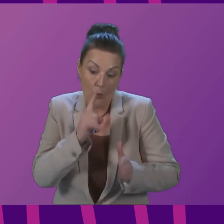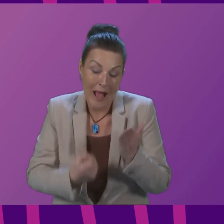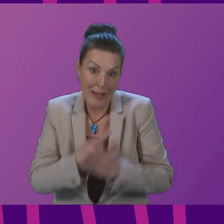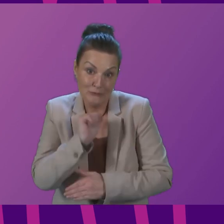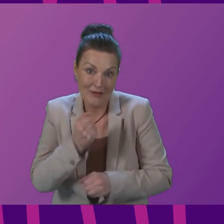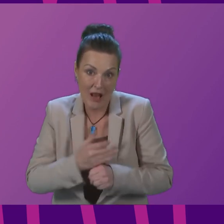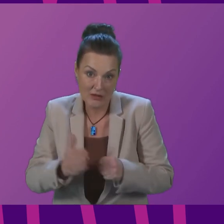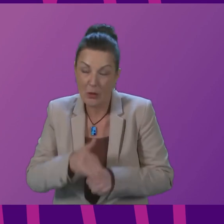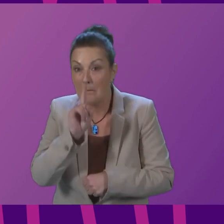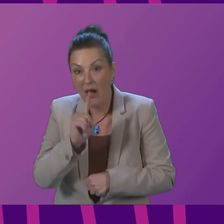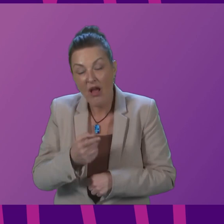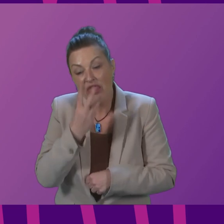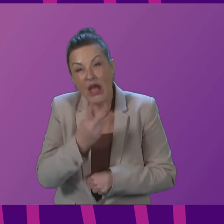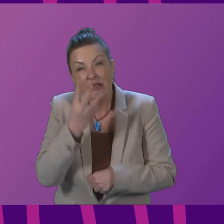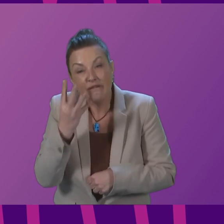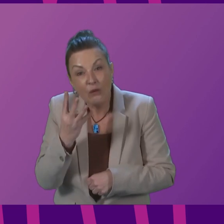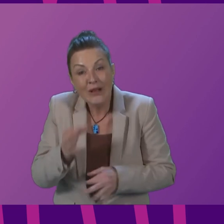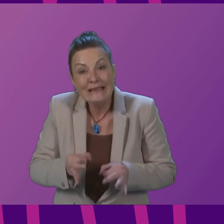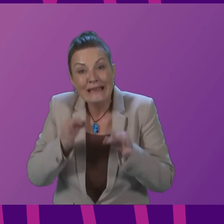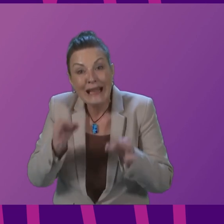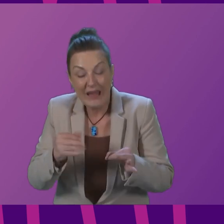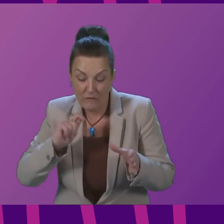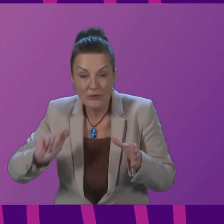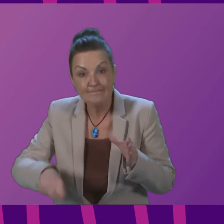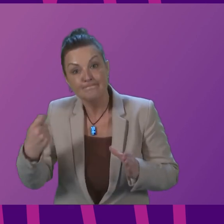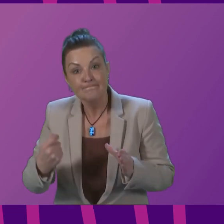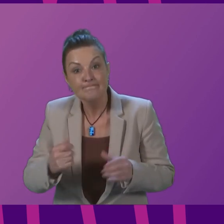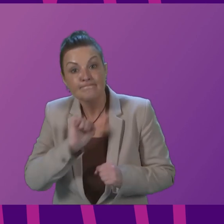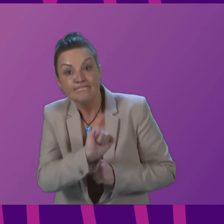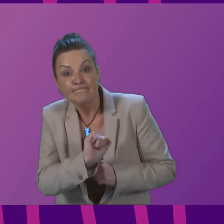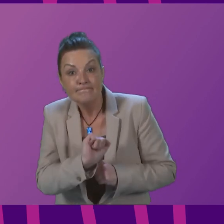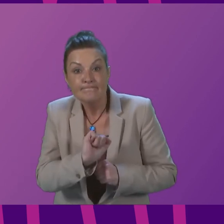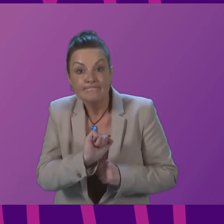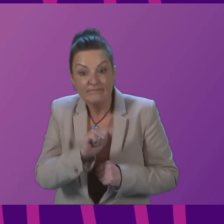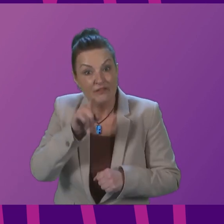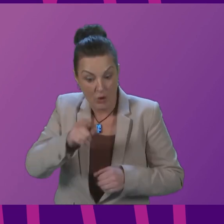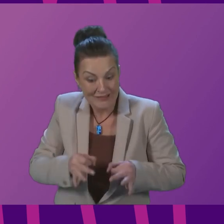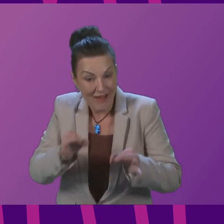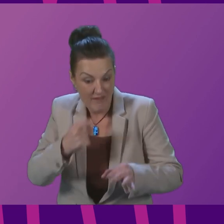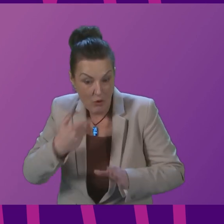However, because of a 34-hour delay in police taking a sample, she will most likely never know what happened to her, let alone get justice.